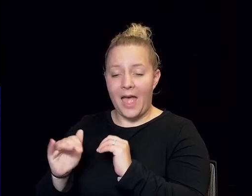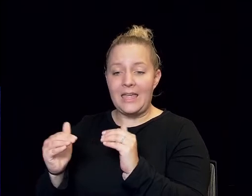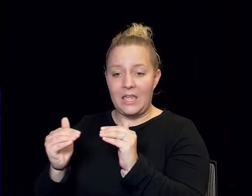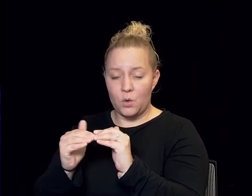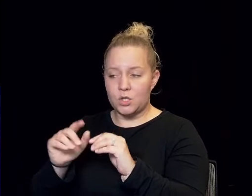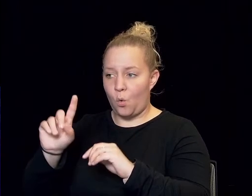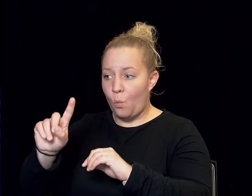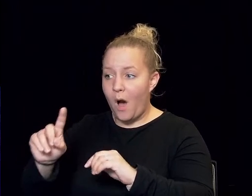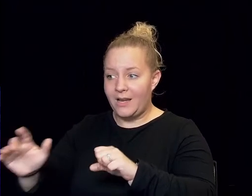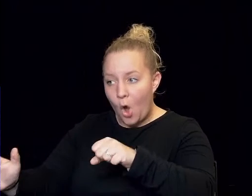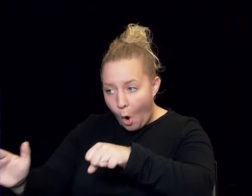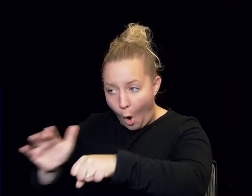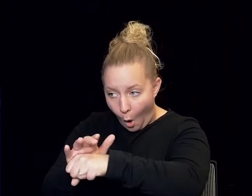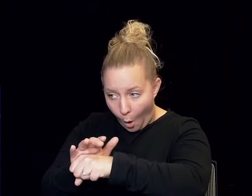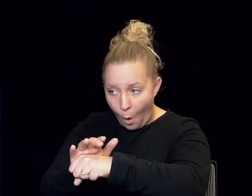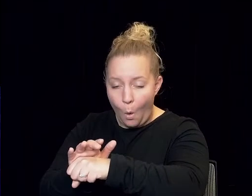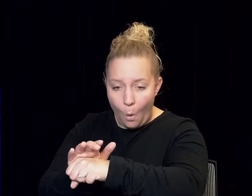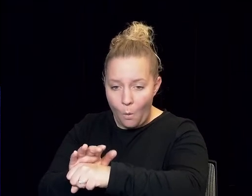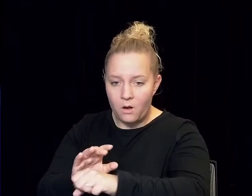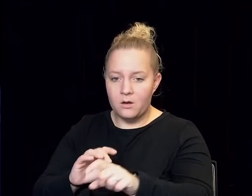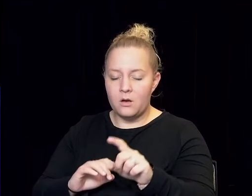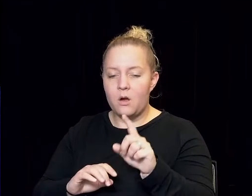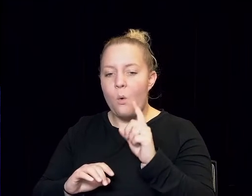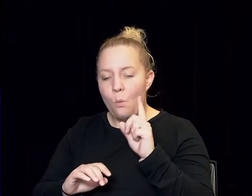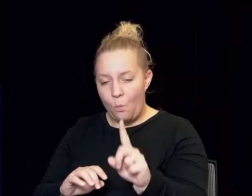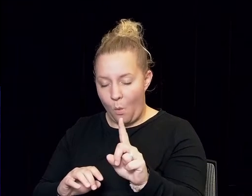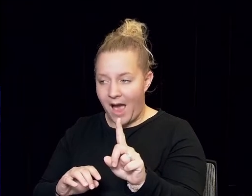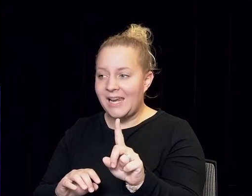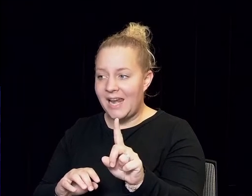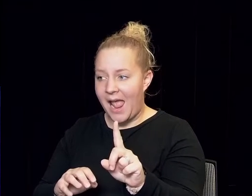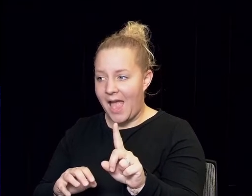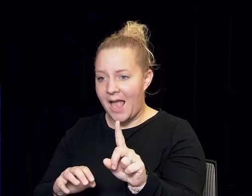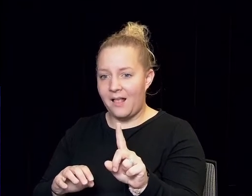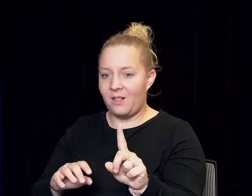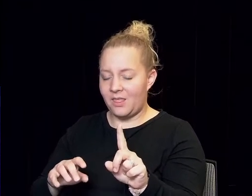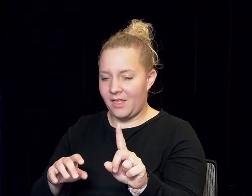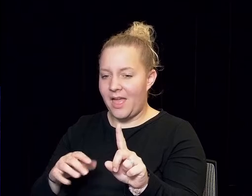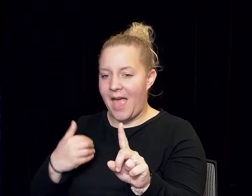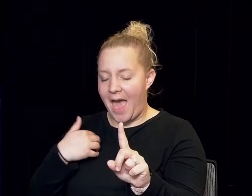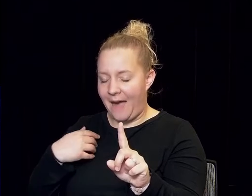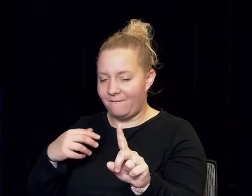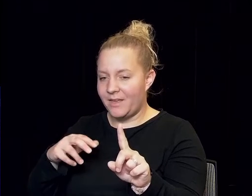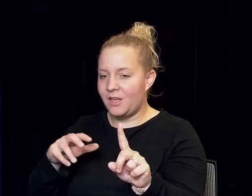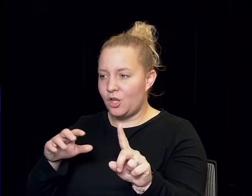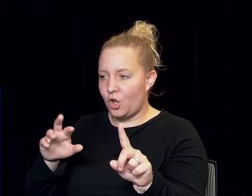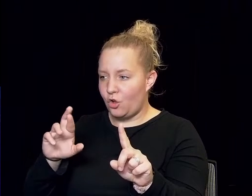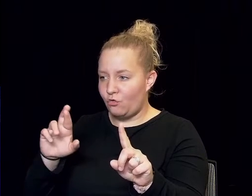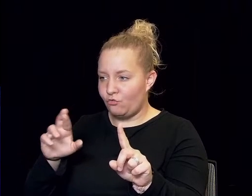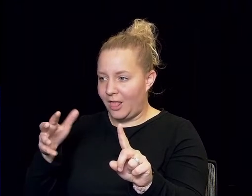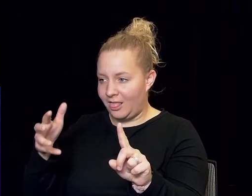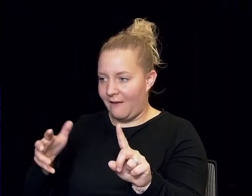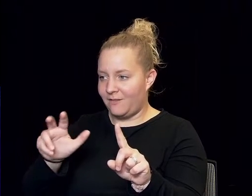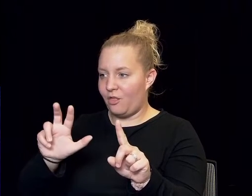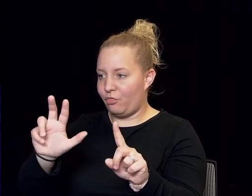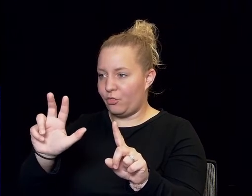So, I'll put "or". 1 whole and then I have my remainder of 3 that's going to go up in my numerator